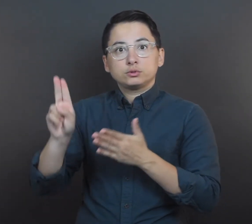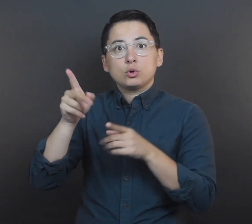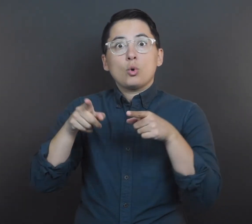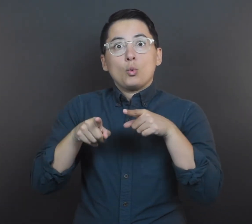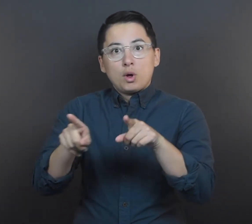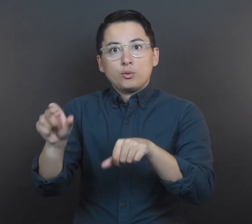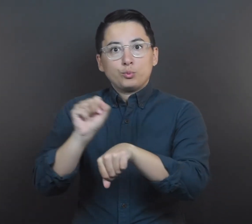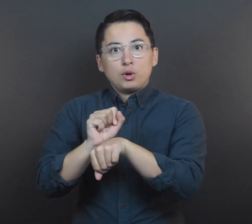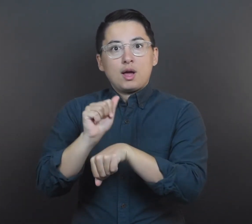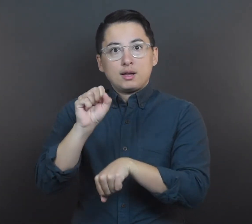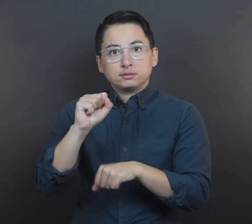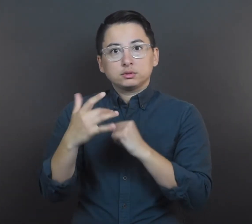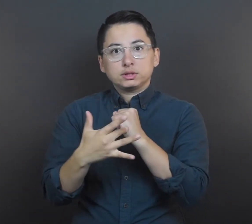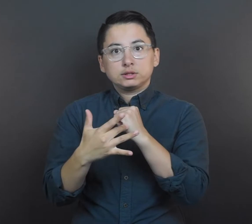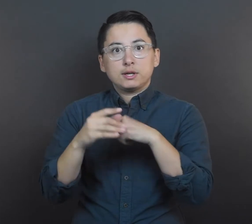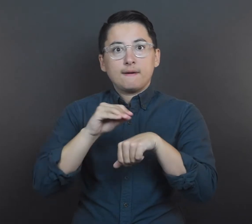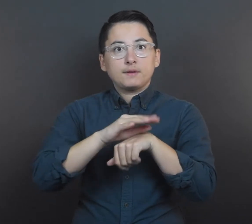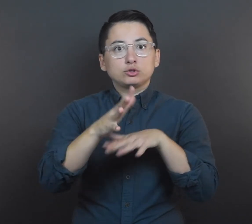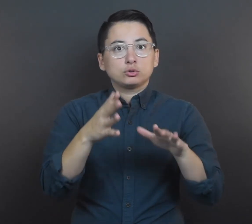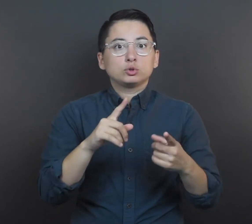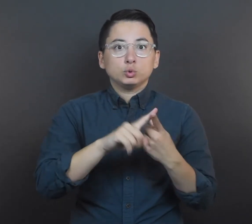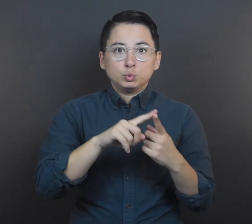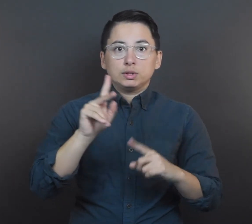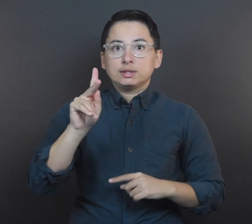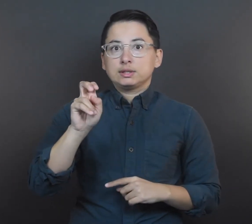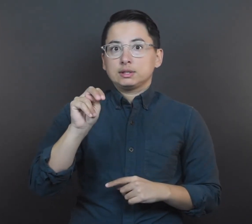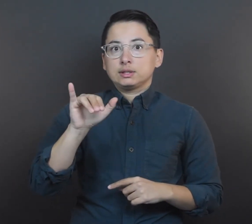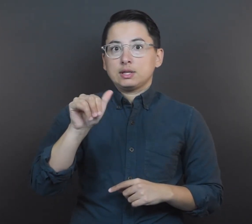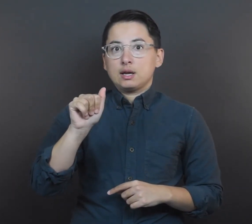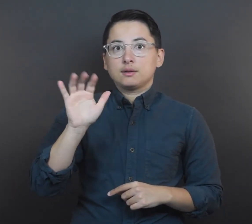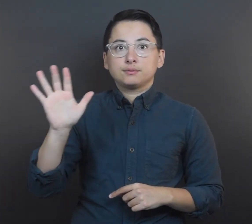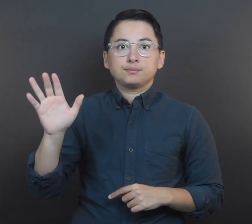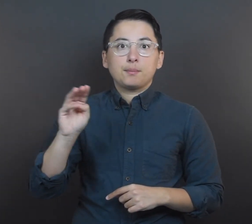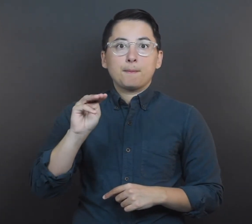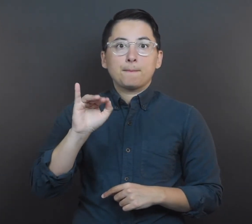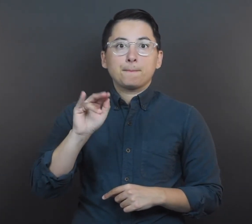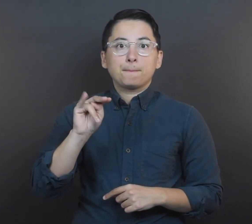while working as a technical adviser to Kenya’s Ministry of Health,